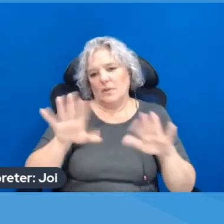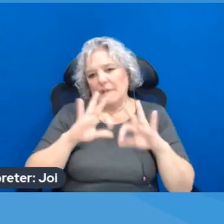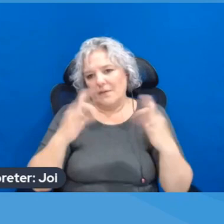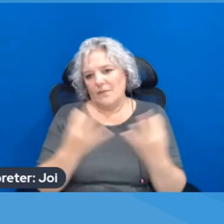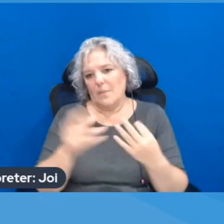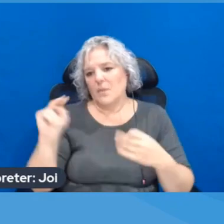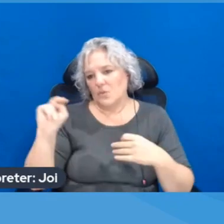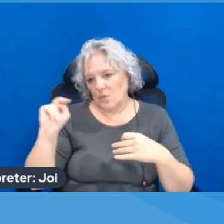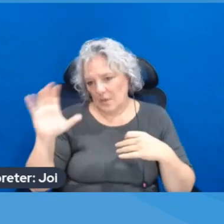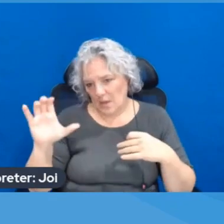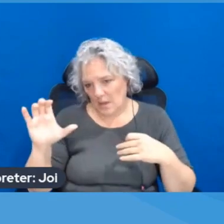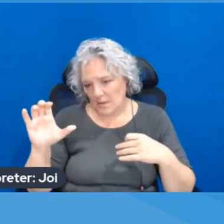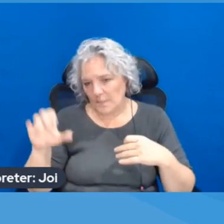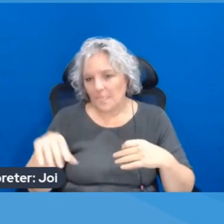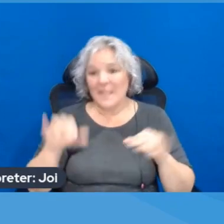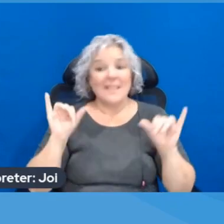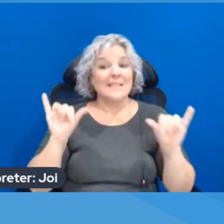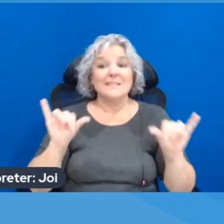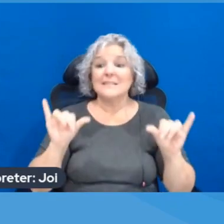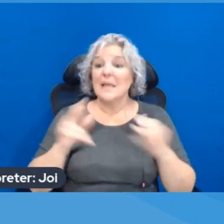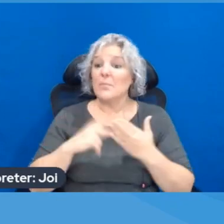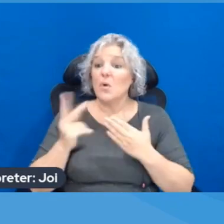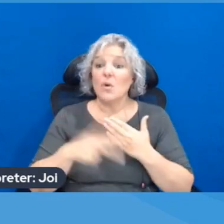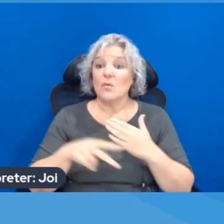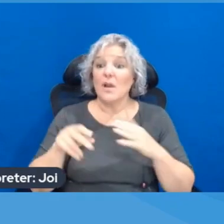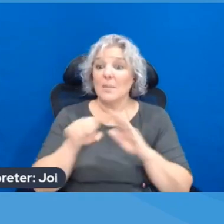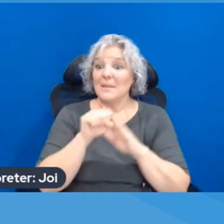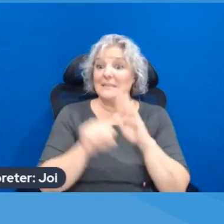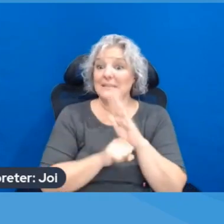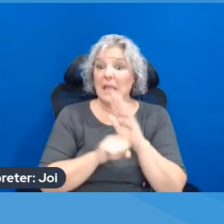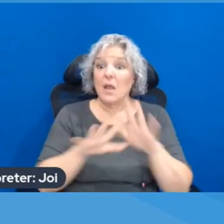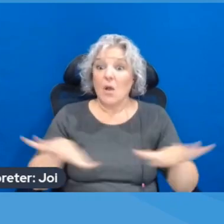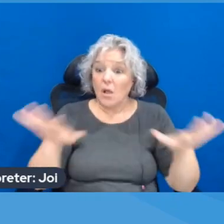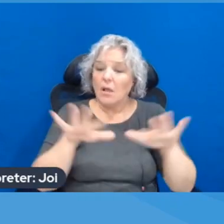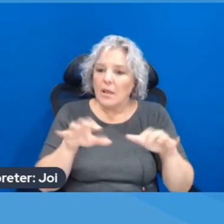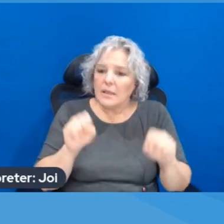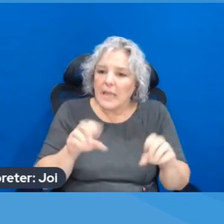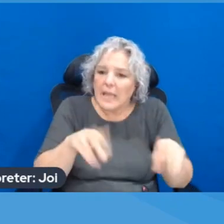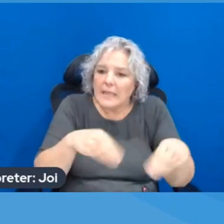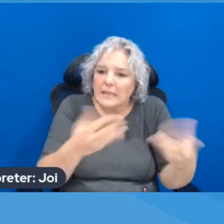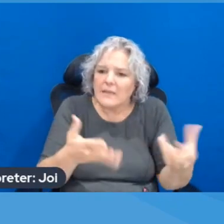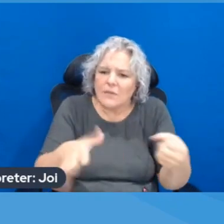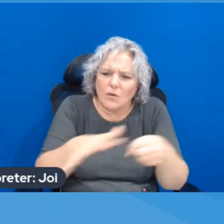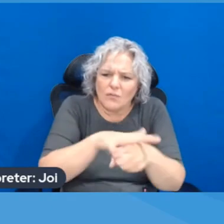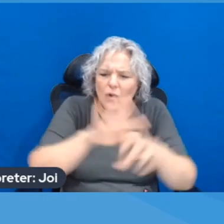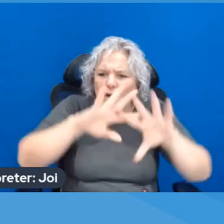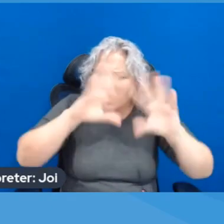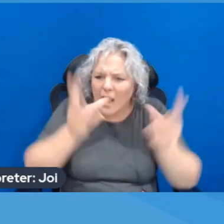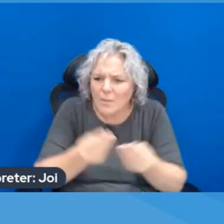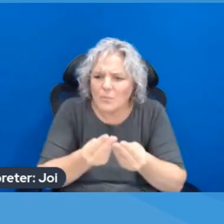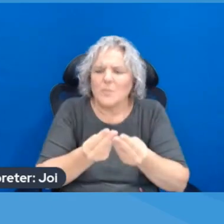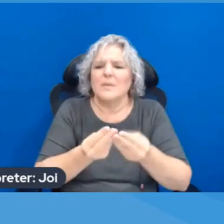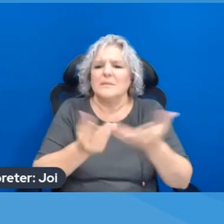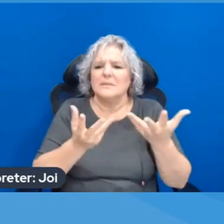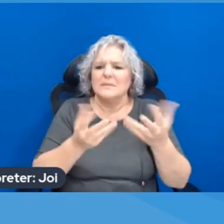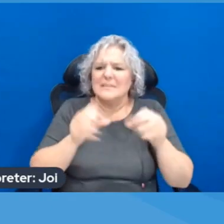And the same statewide support structures can also support a comprehensive, systematic and cyclical process for providing